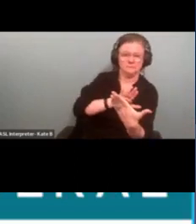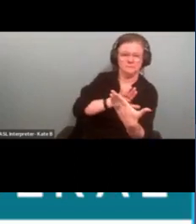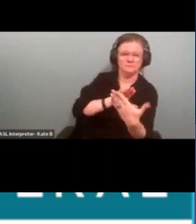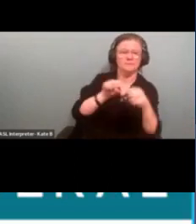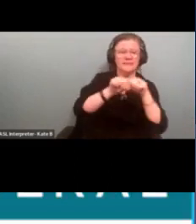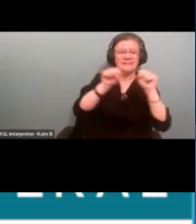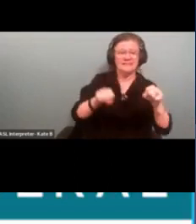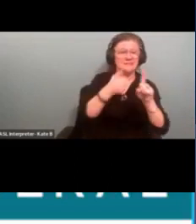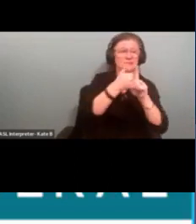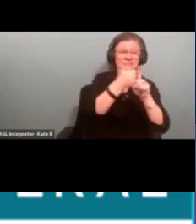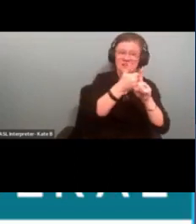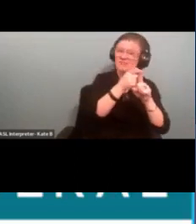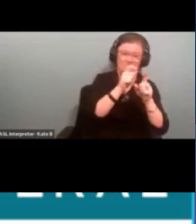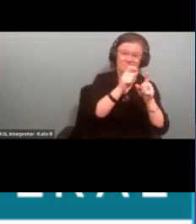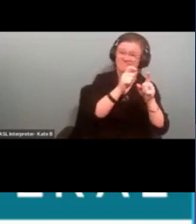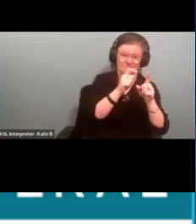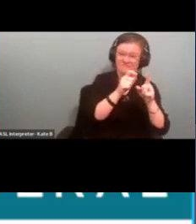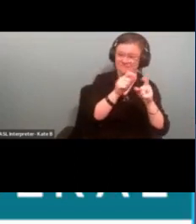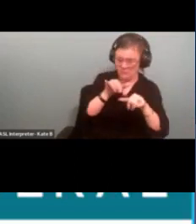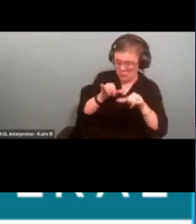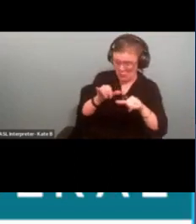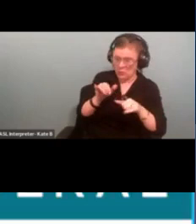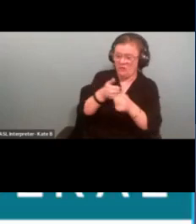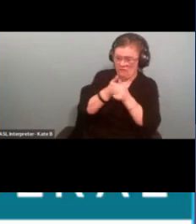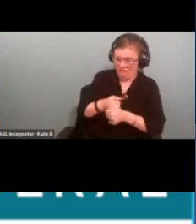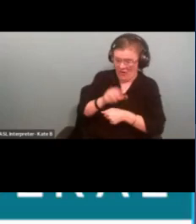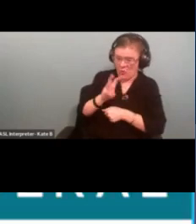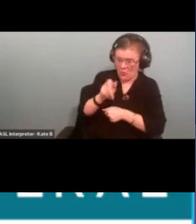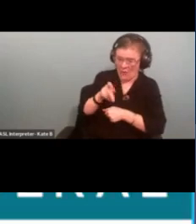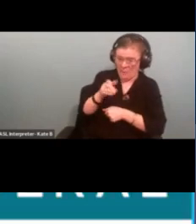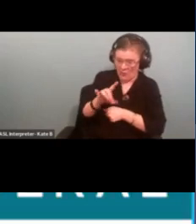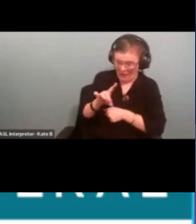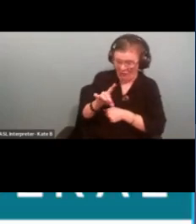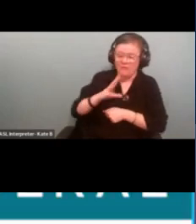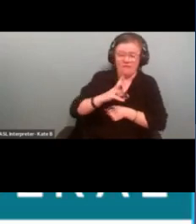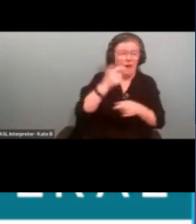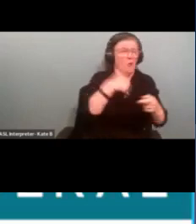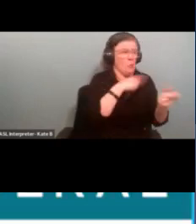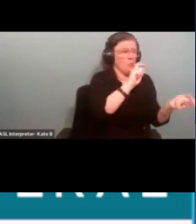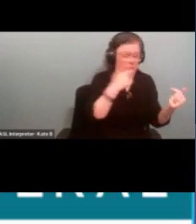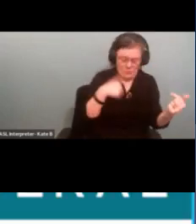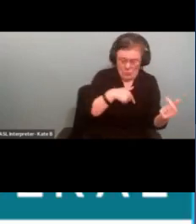to transform some of the things that they do for wraparound to be implemented successfully and